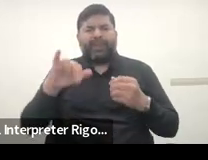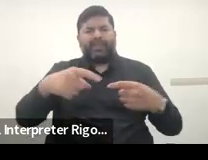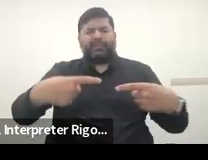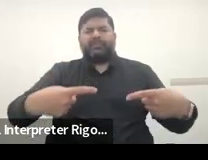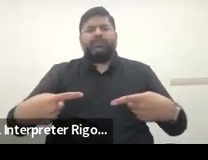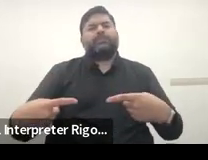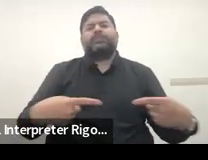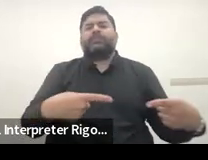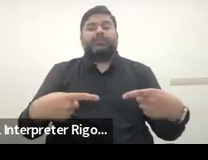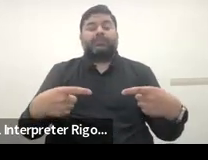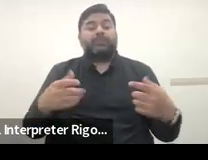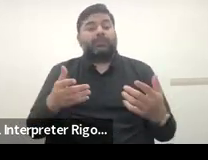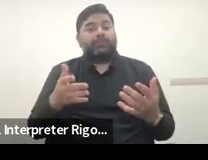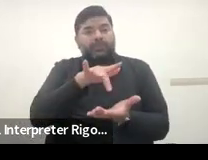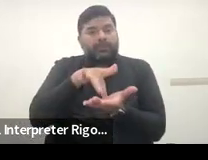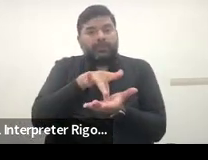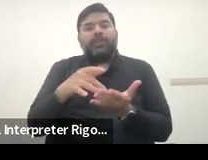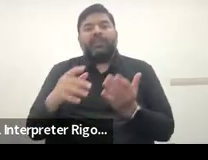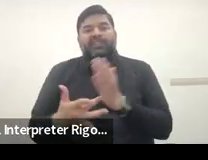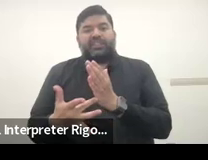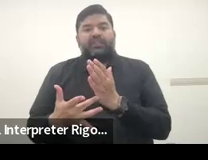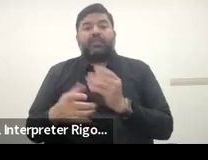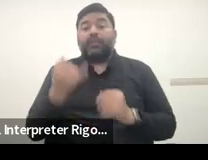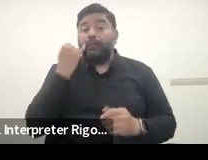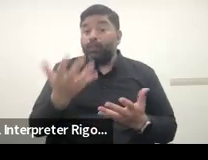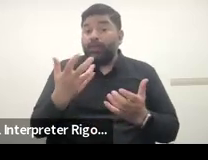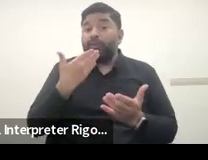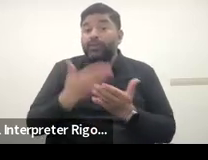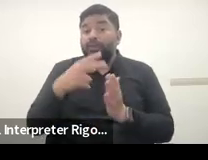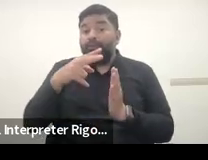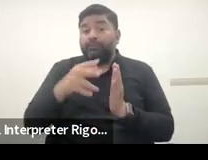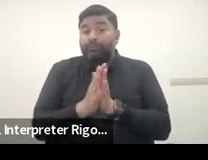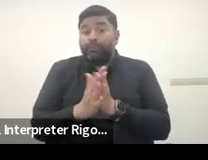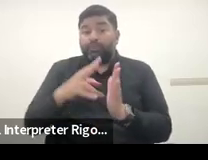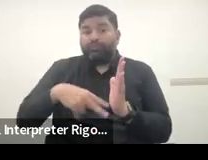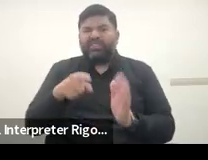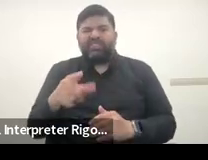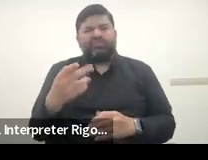in the technology. If you want a good book to read um this one's short I think it's about 100 pages